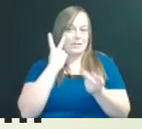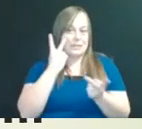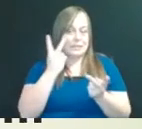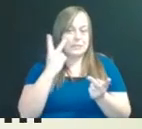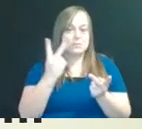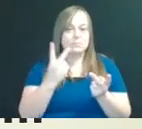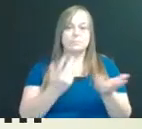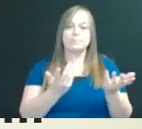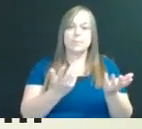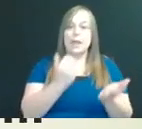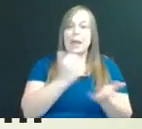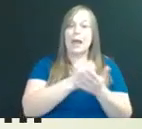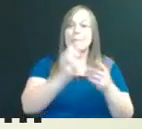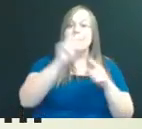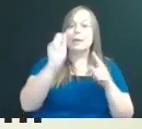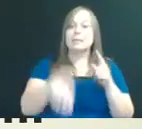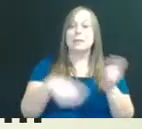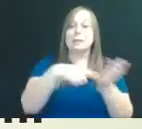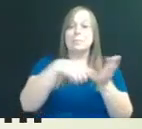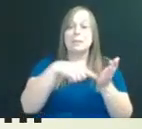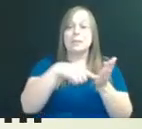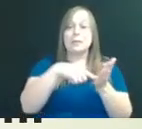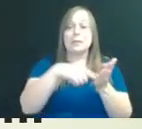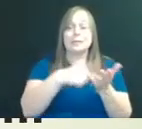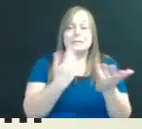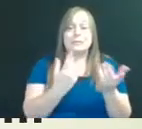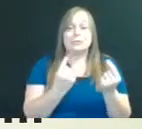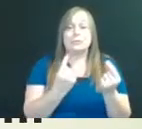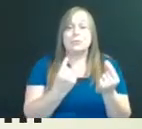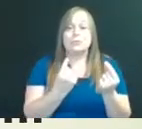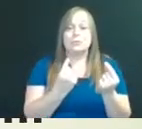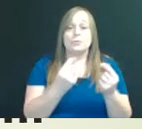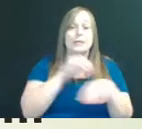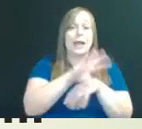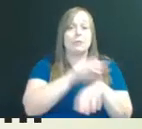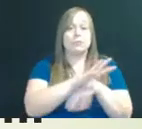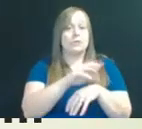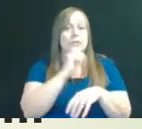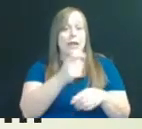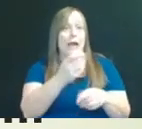help my semester bill is due and the counselor is not getting back to me.